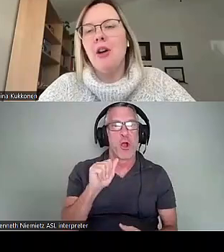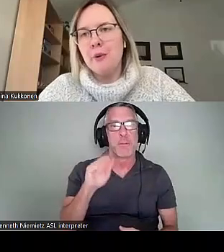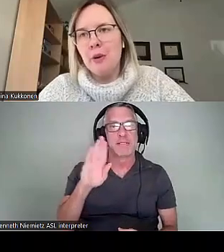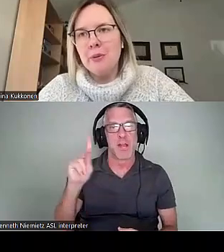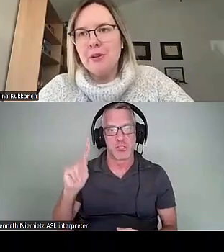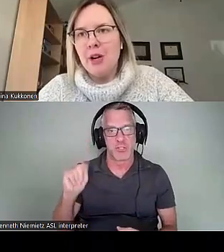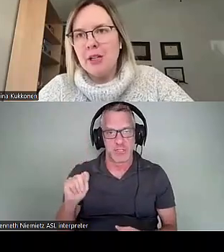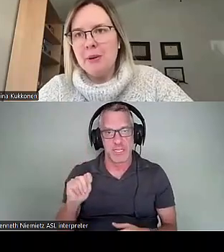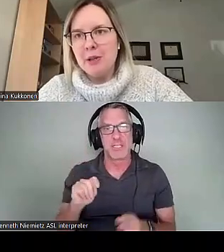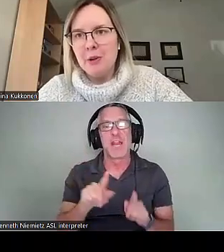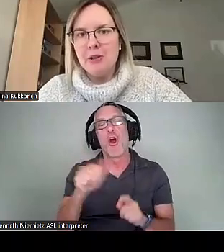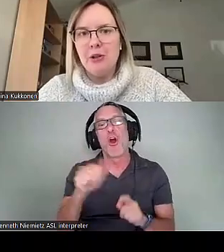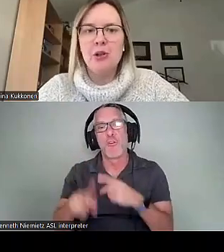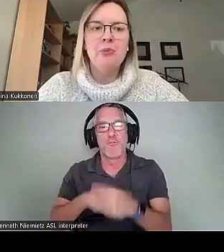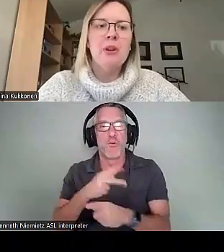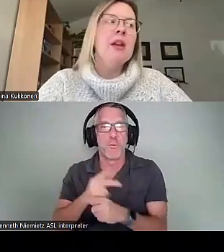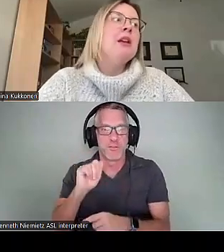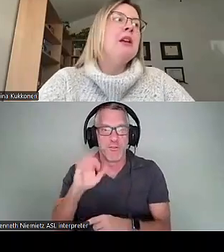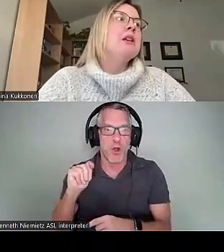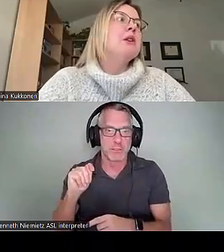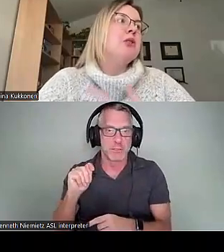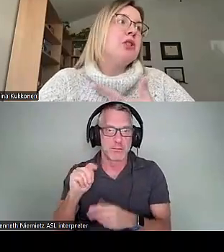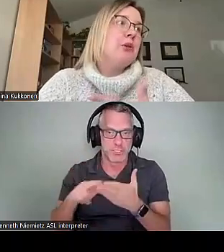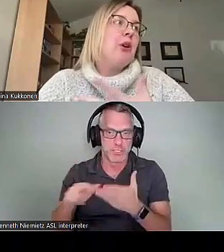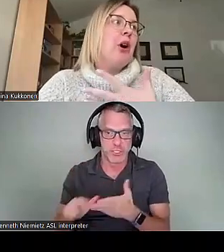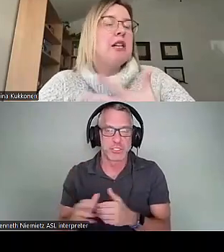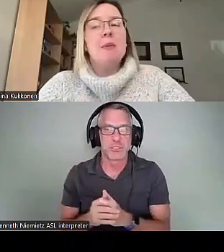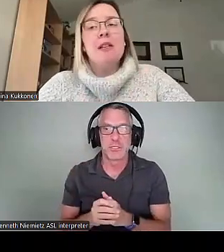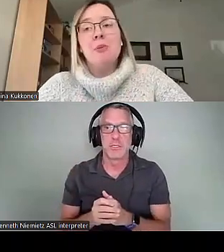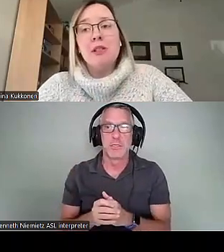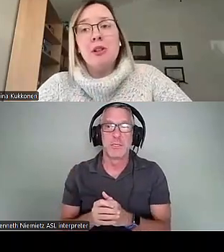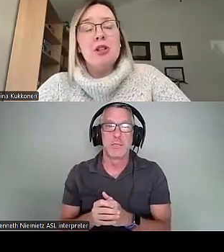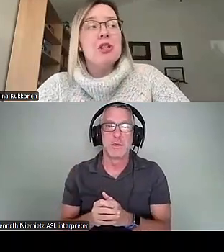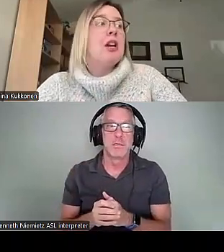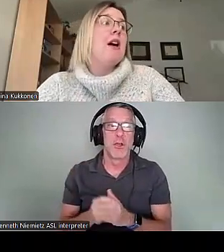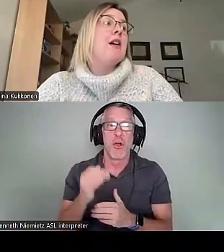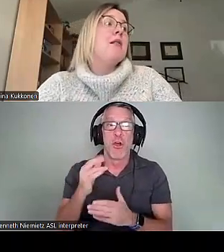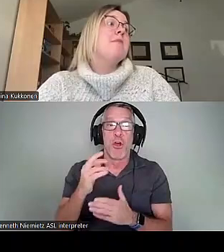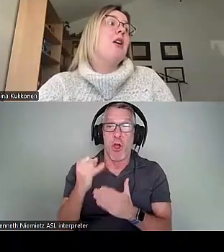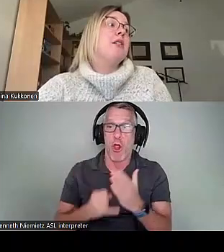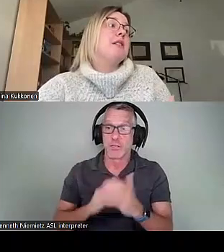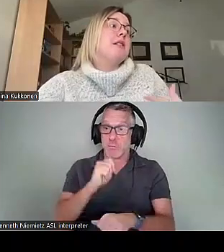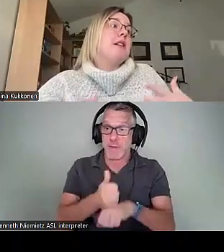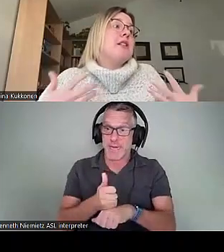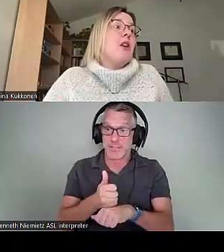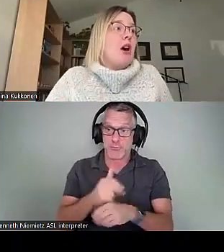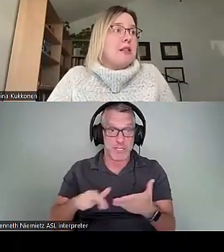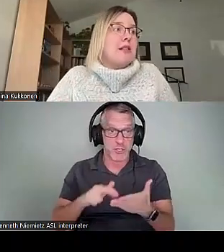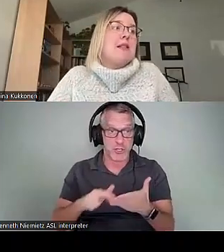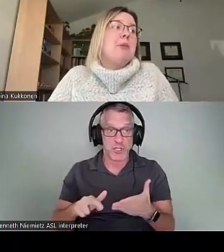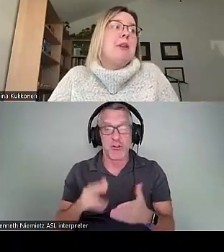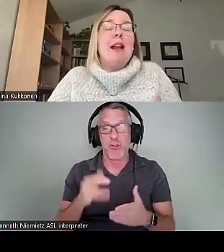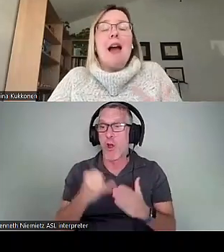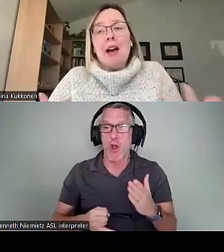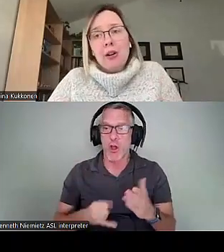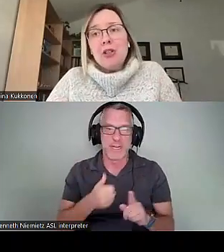other forms of arts-based research. In general, arts-based research art is not simply an add-on